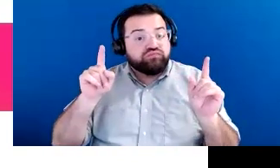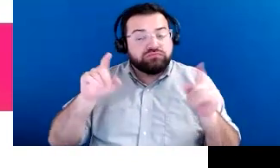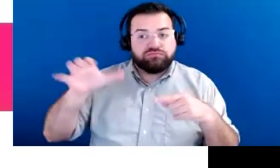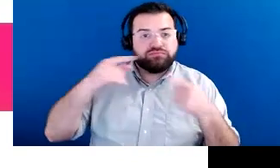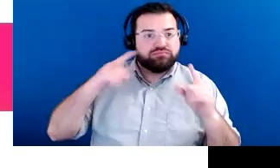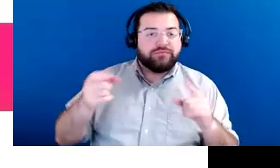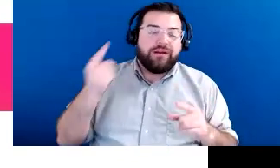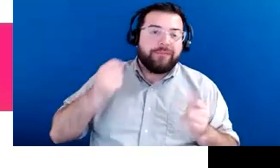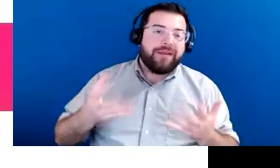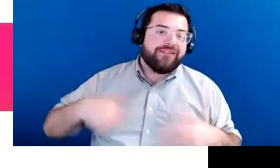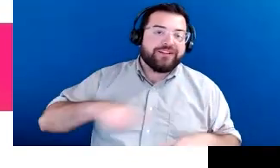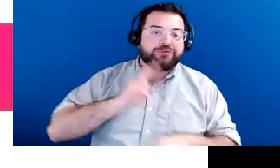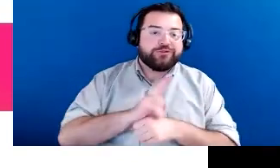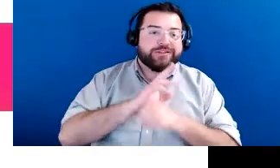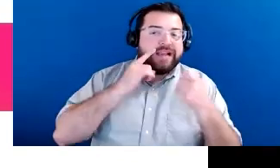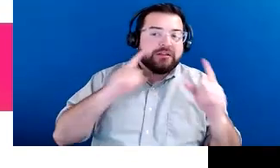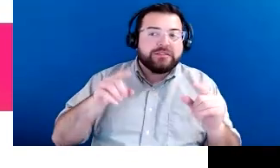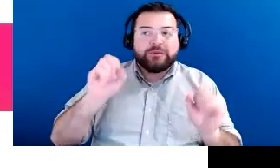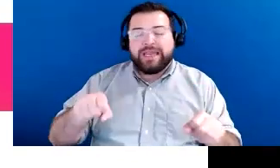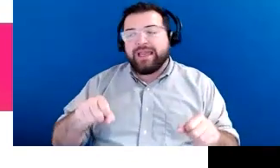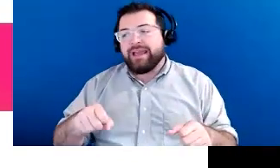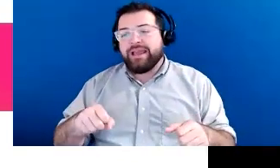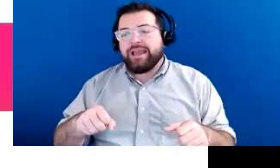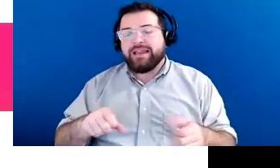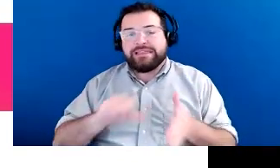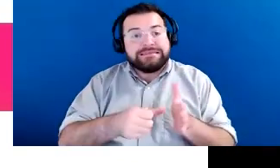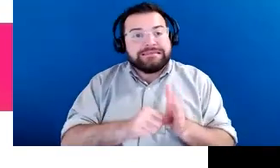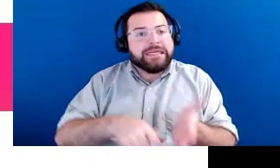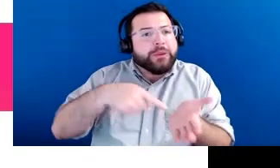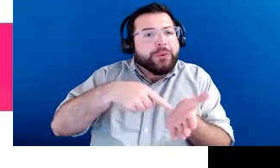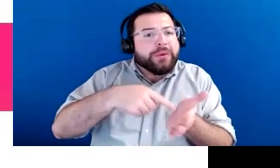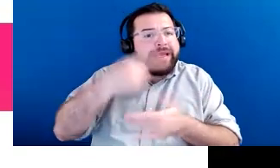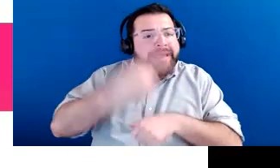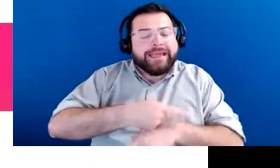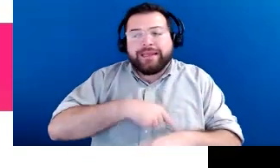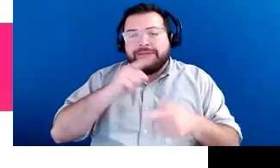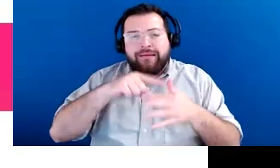We can highlight upcoming deadlines, but giving it more substance.